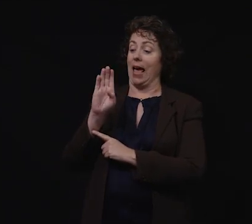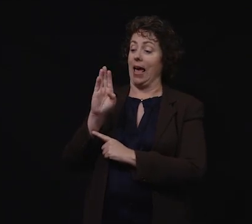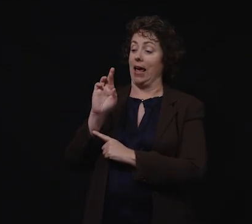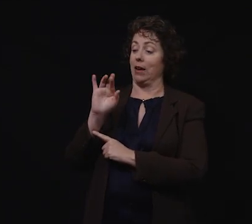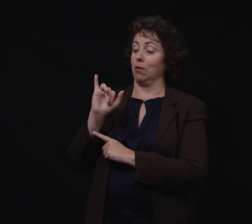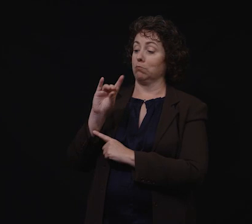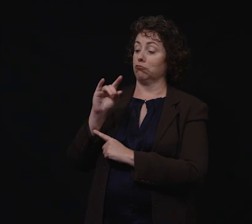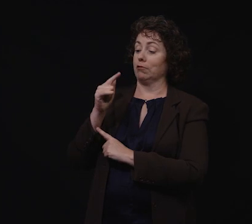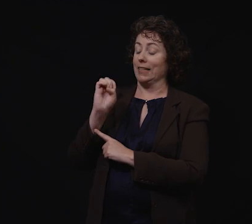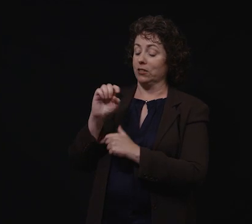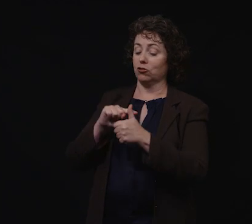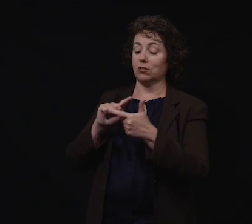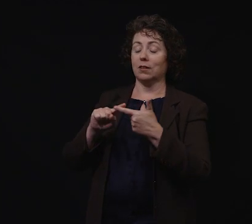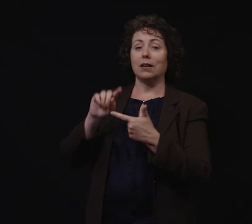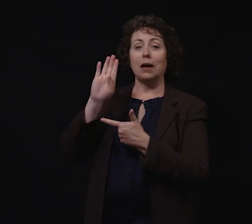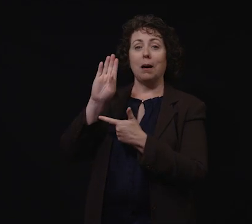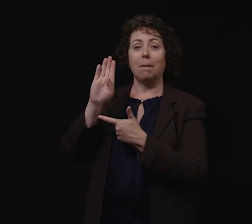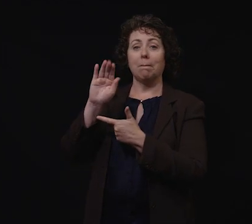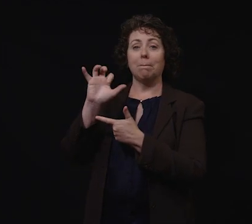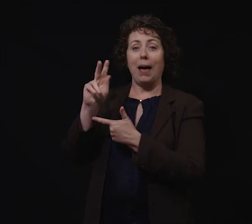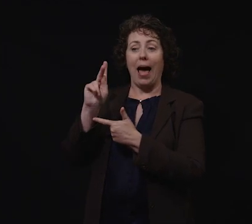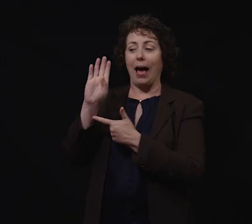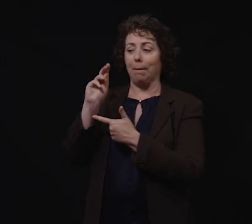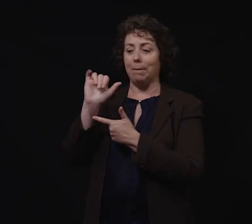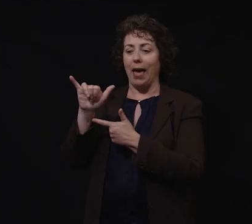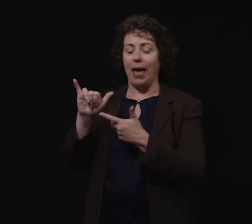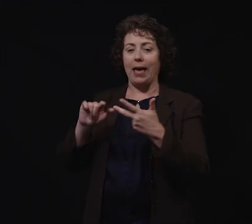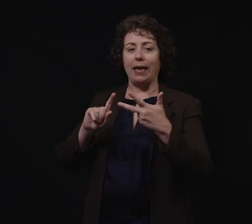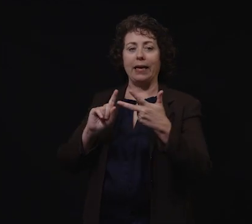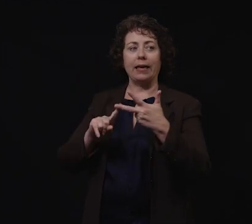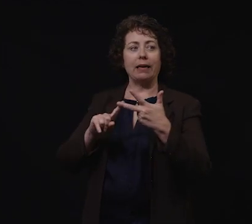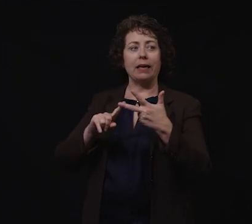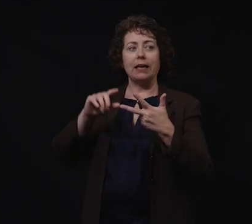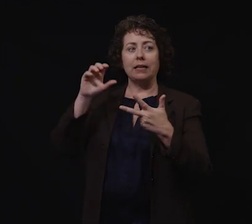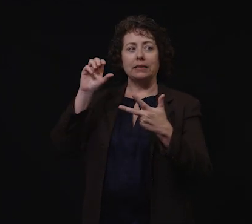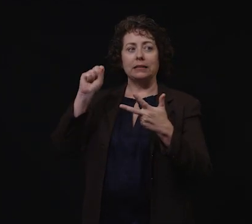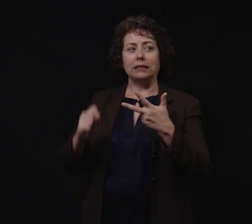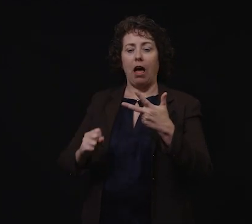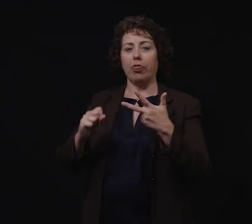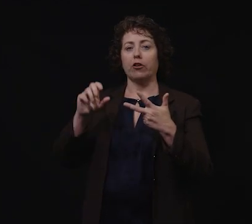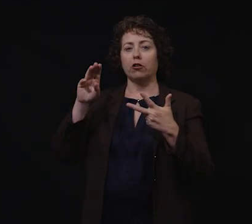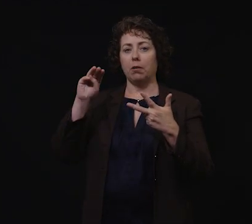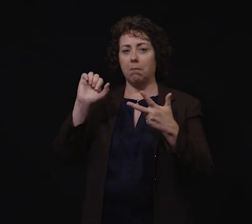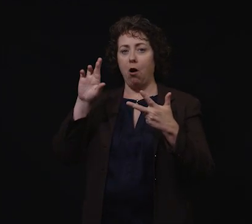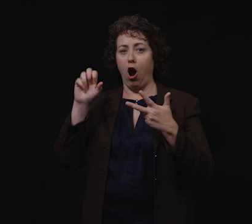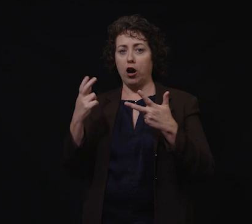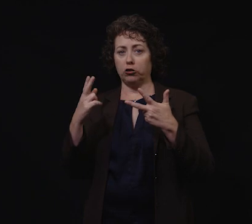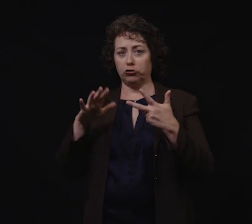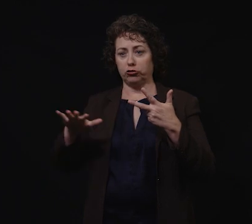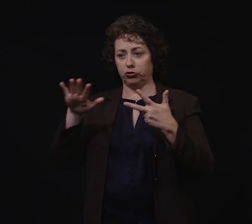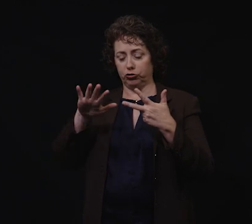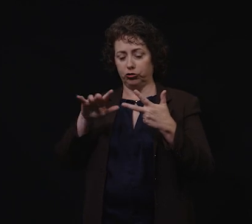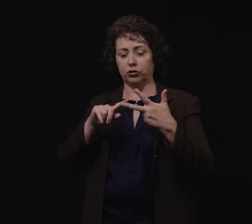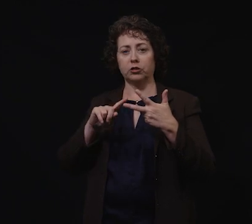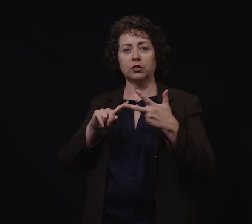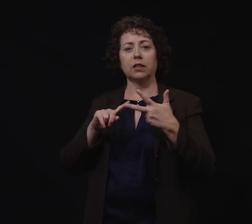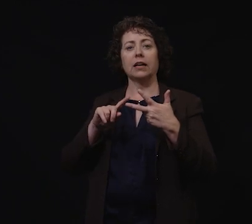Back Bay Southern watershed that have had recent experience with regards to the southern wind tides